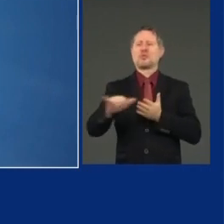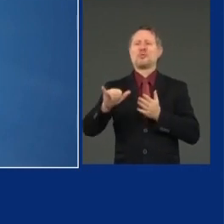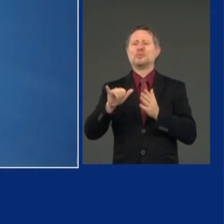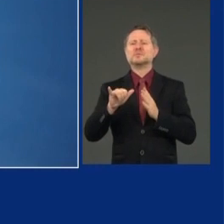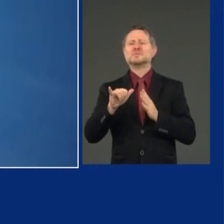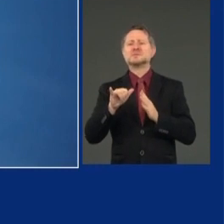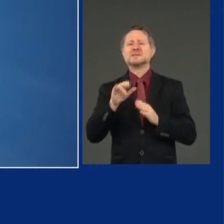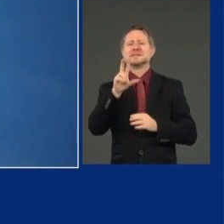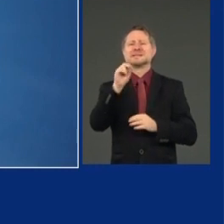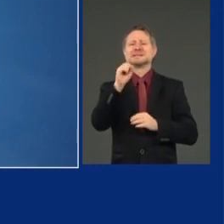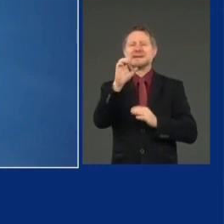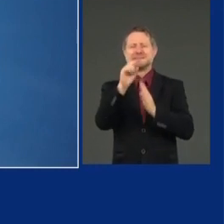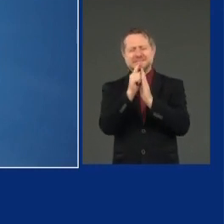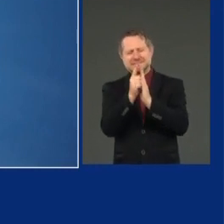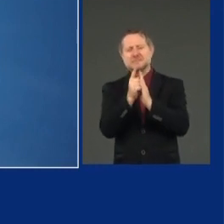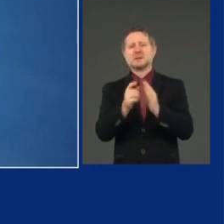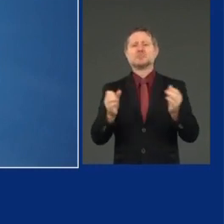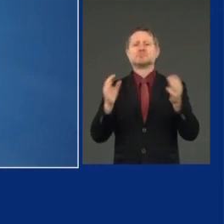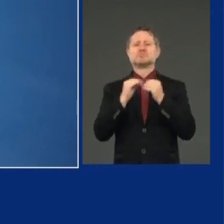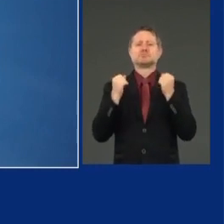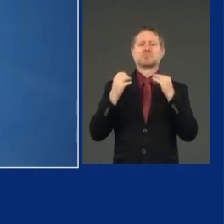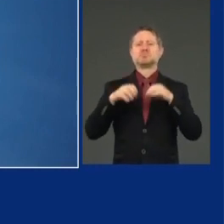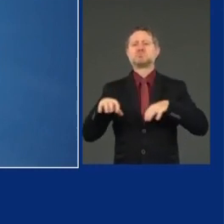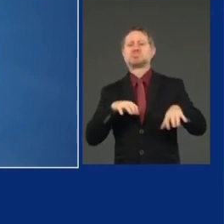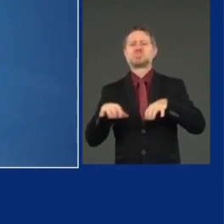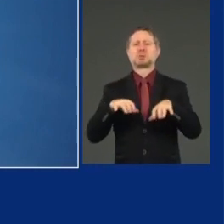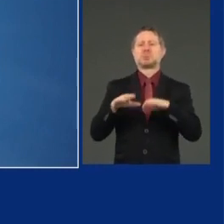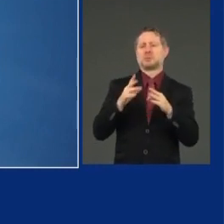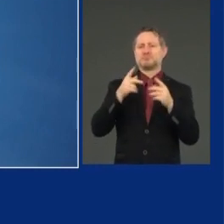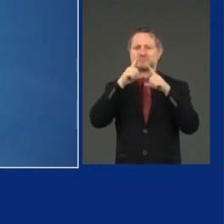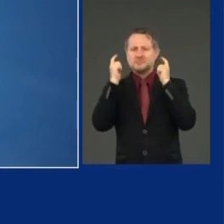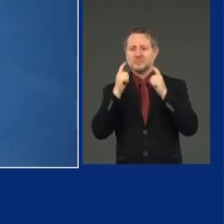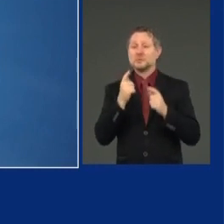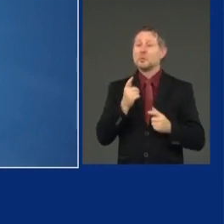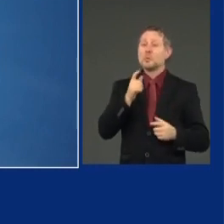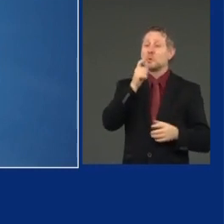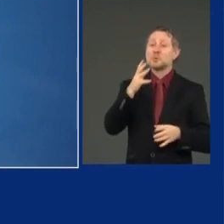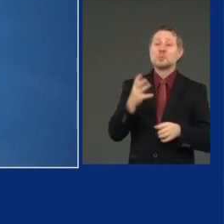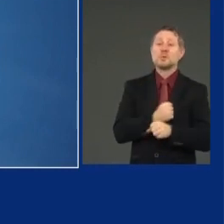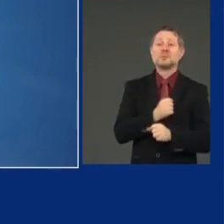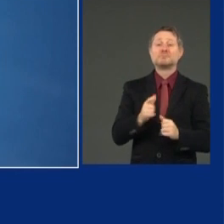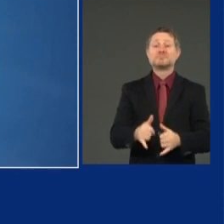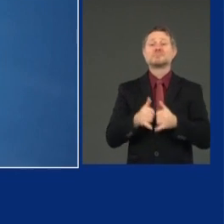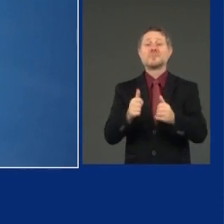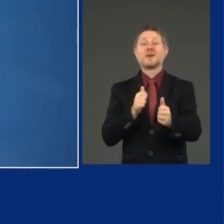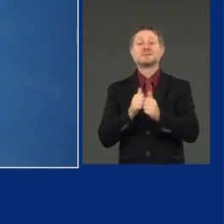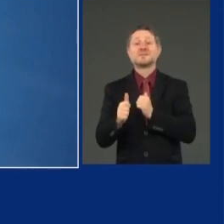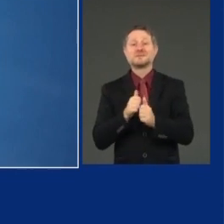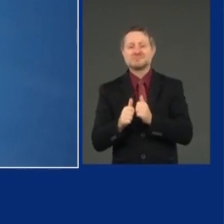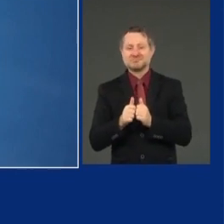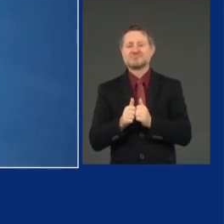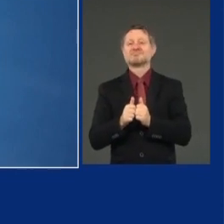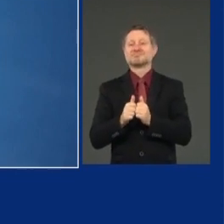COMPETITION WHERE WE ASKED NEW